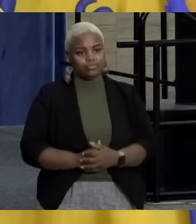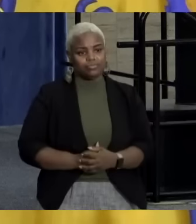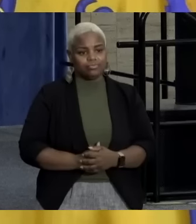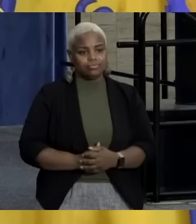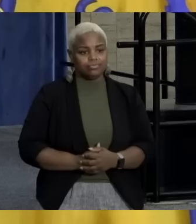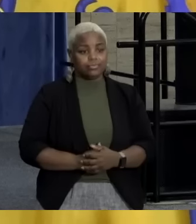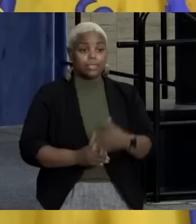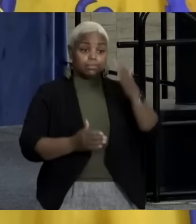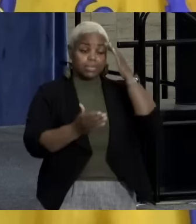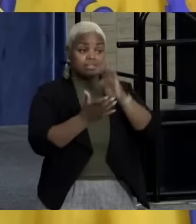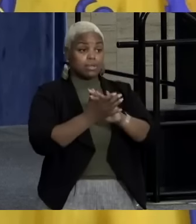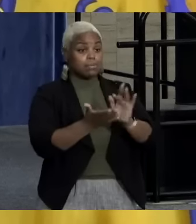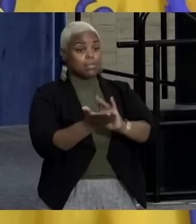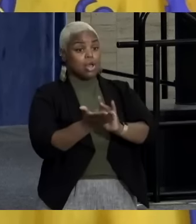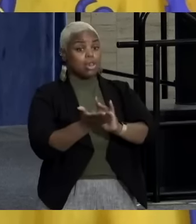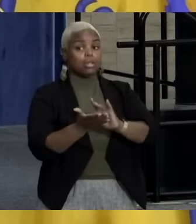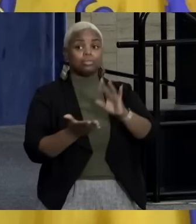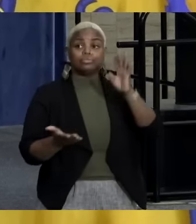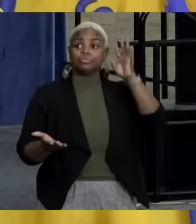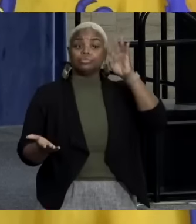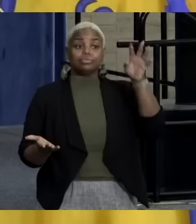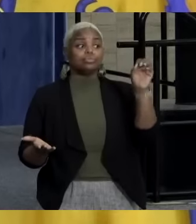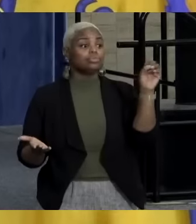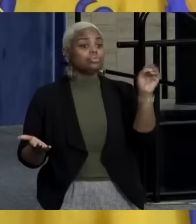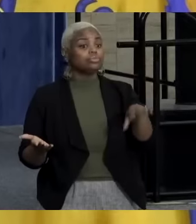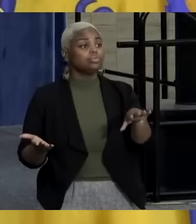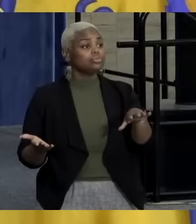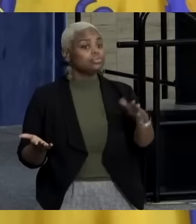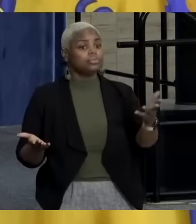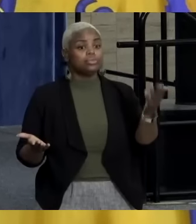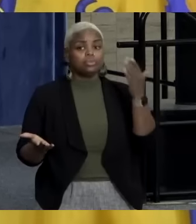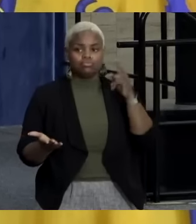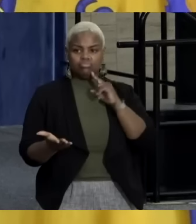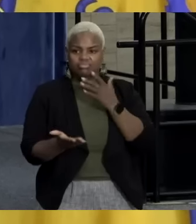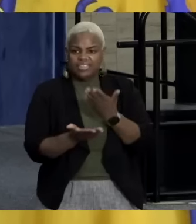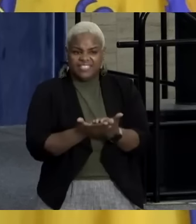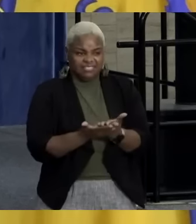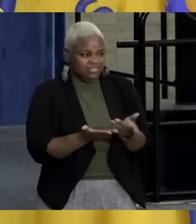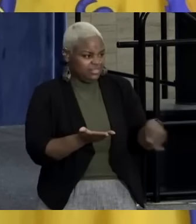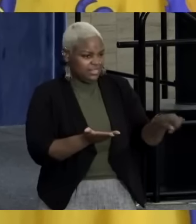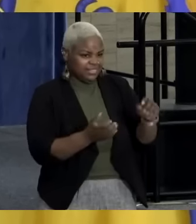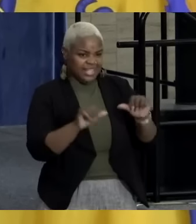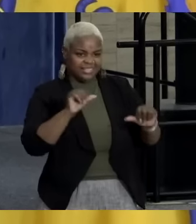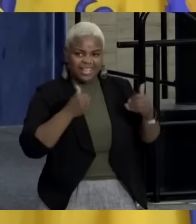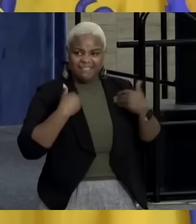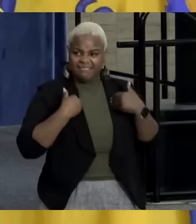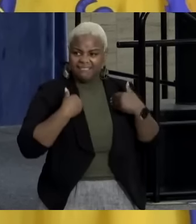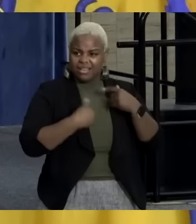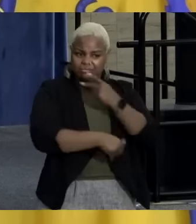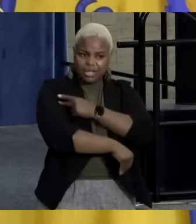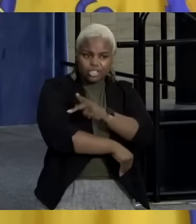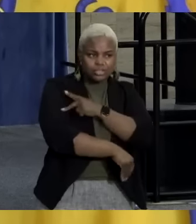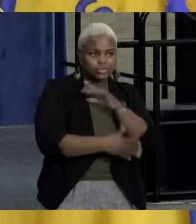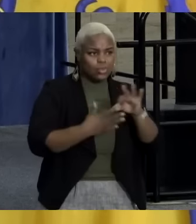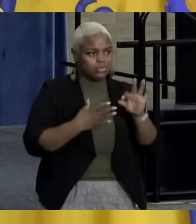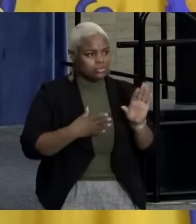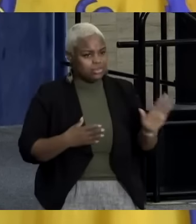believe in evidence, science, patient choices, and restoring the doctor-patient relationship.